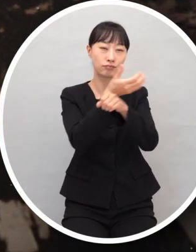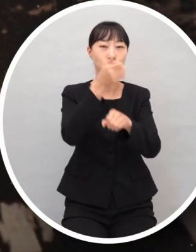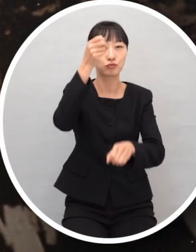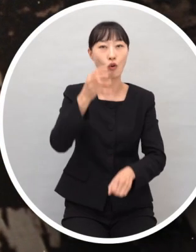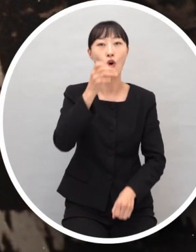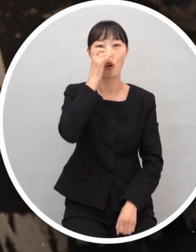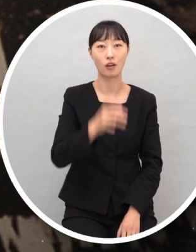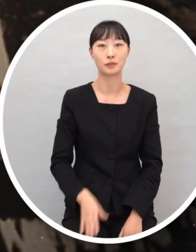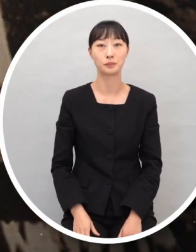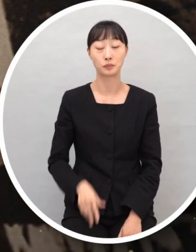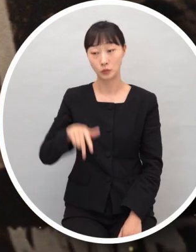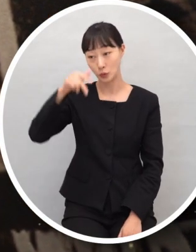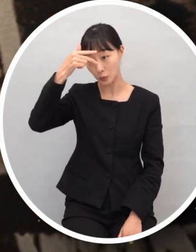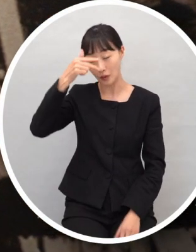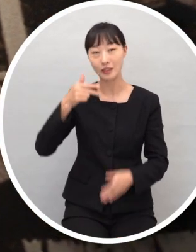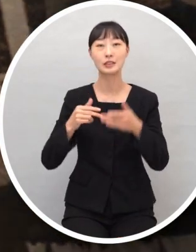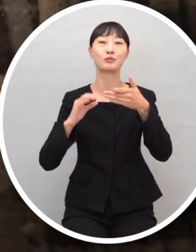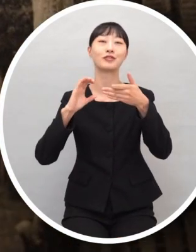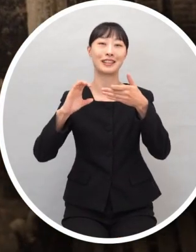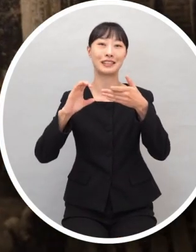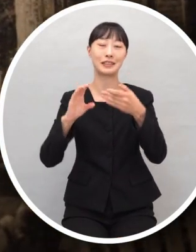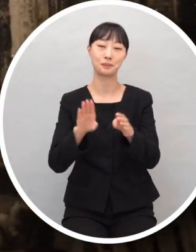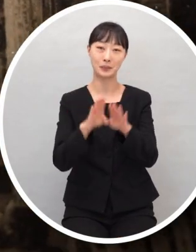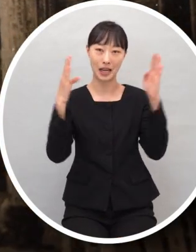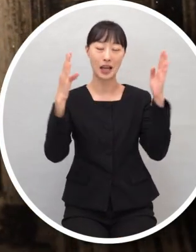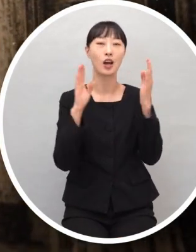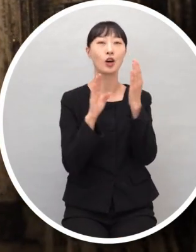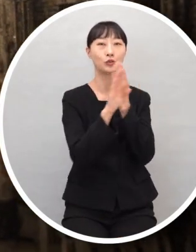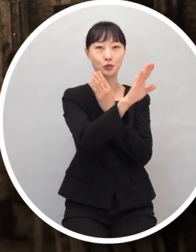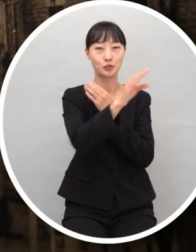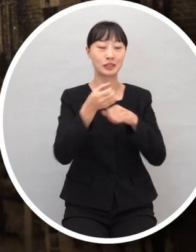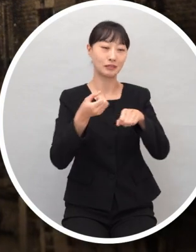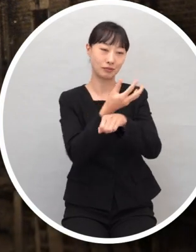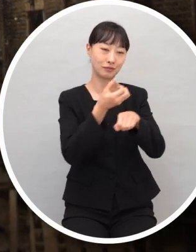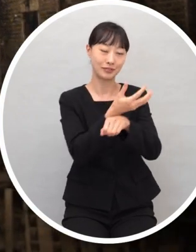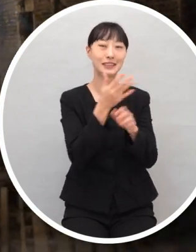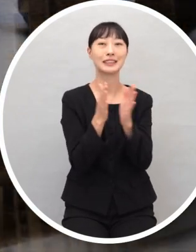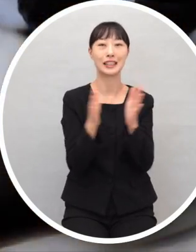After Korea opened up in the 19th century, it too began producing export genre paintings.